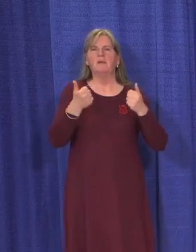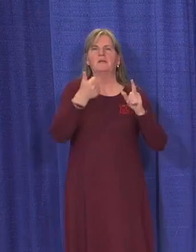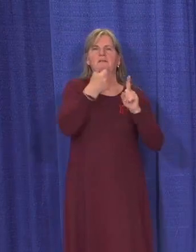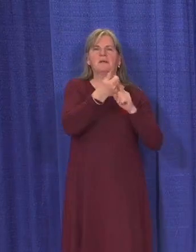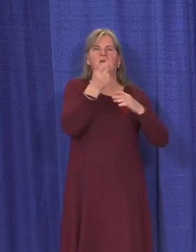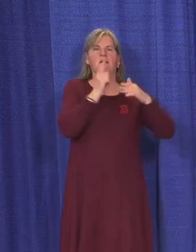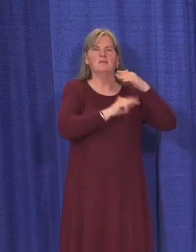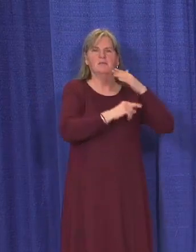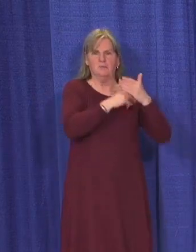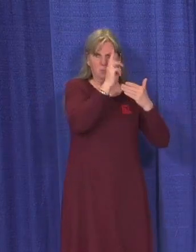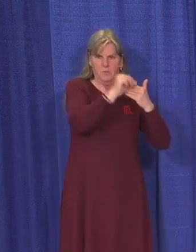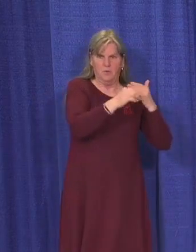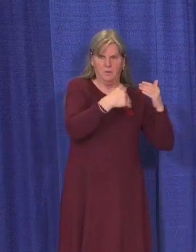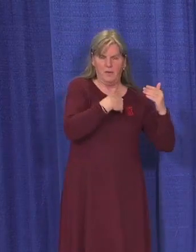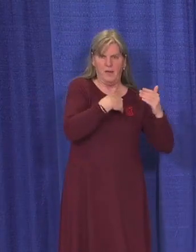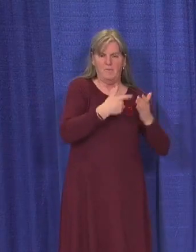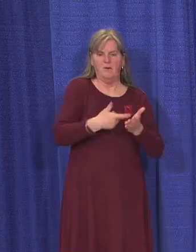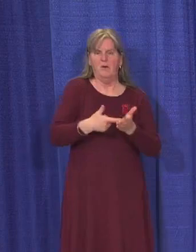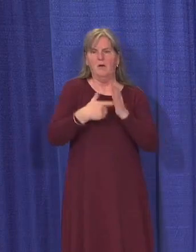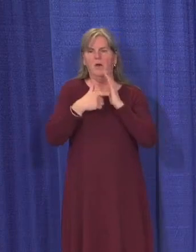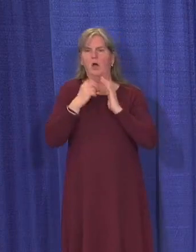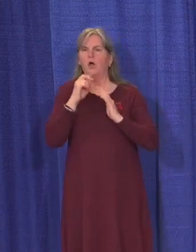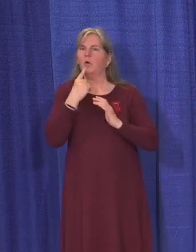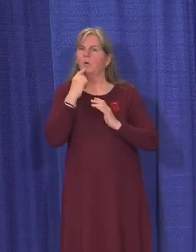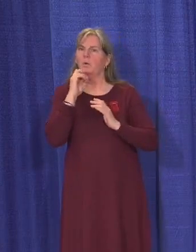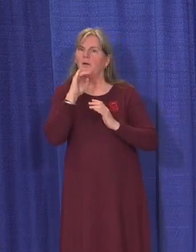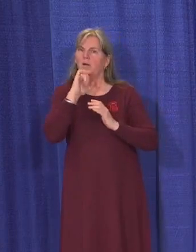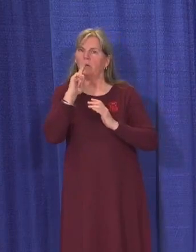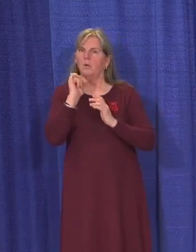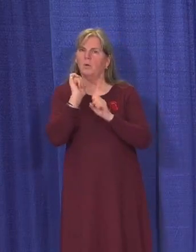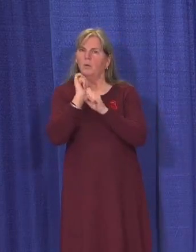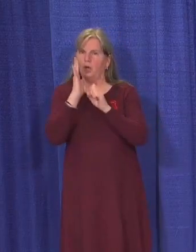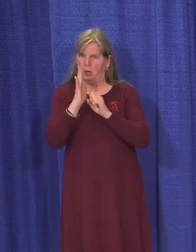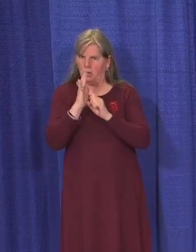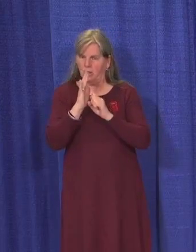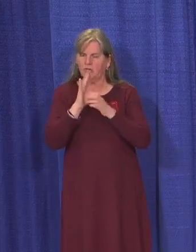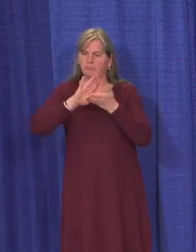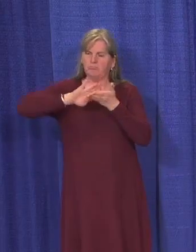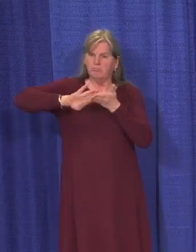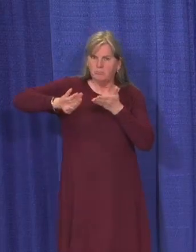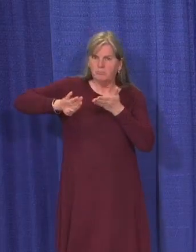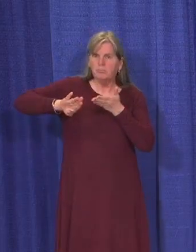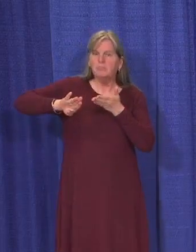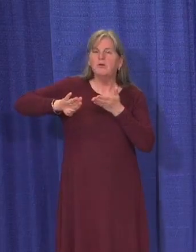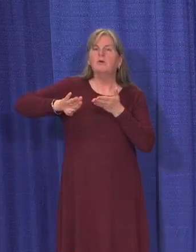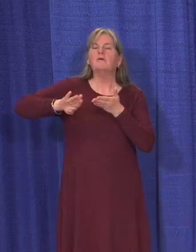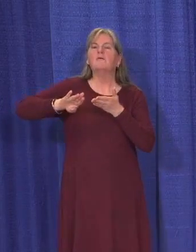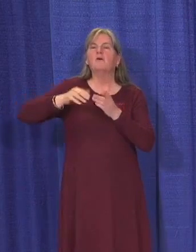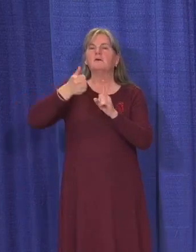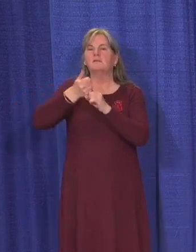number of processes in place to accommodate people if they are critical or essential such as